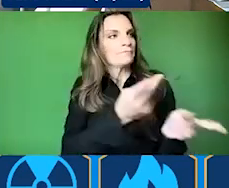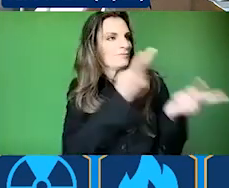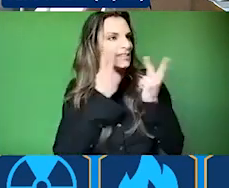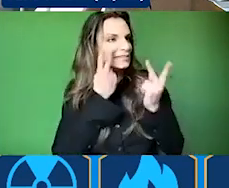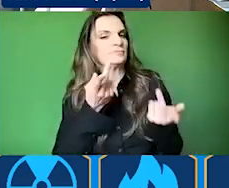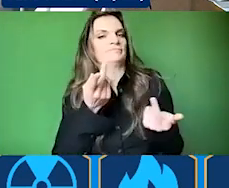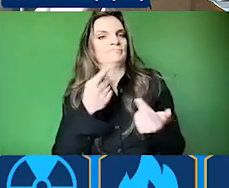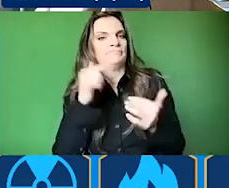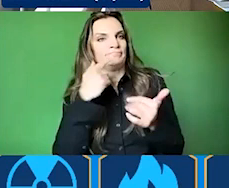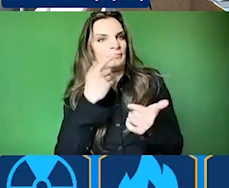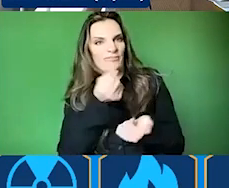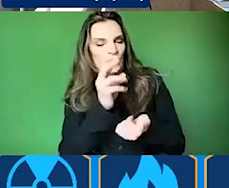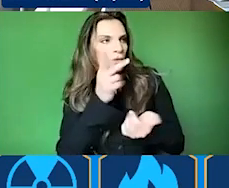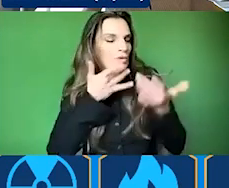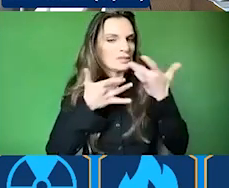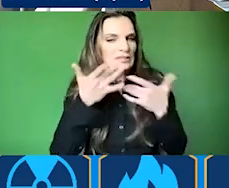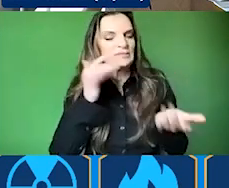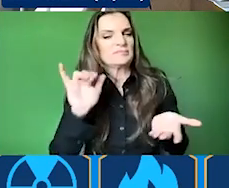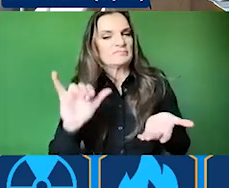CPR. Especially for virus that